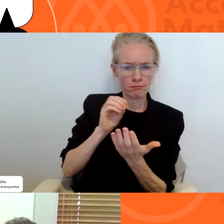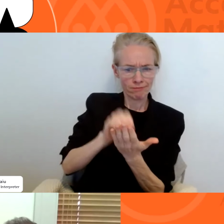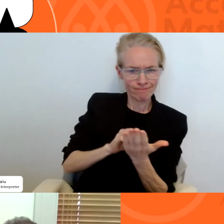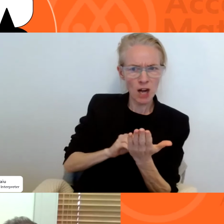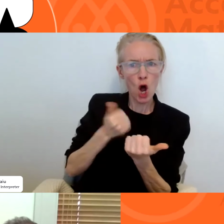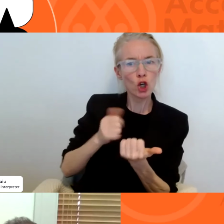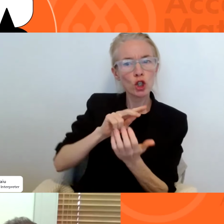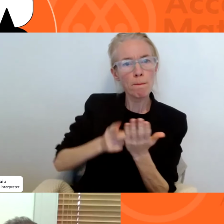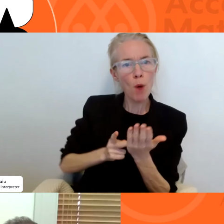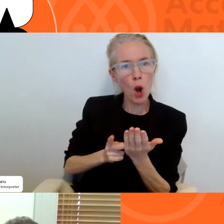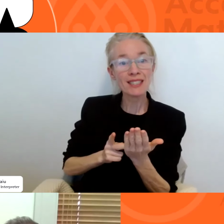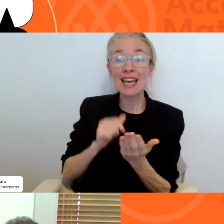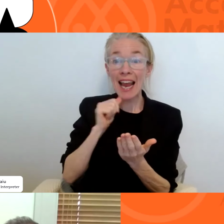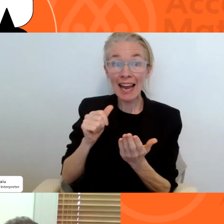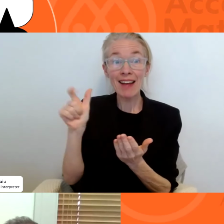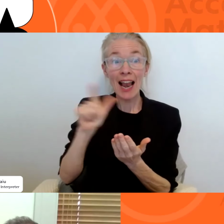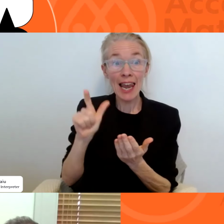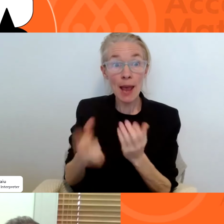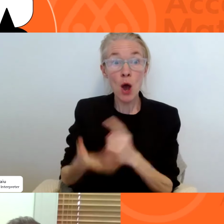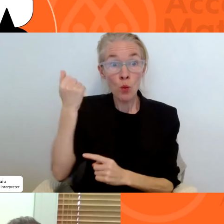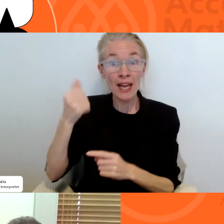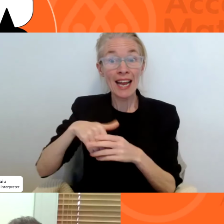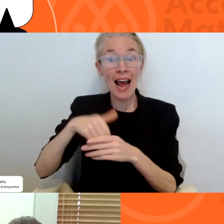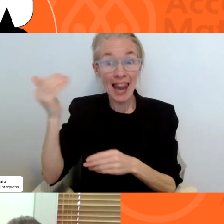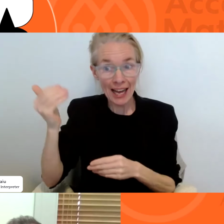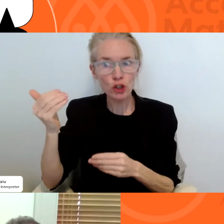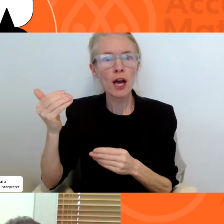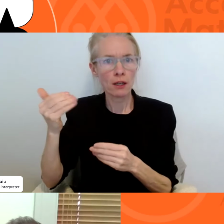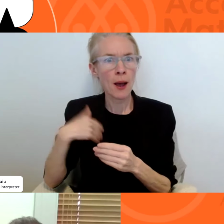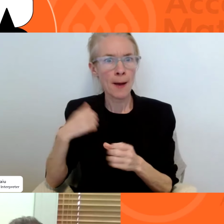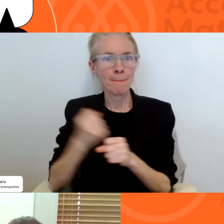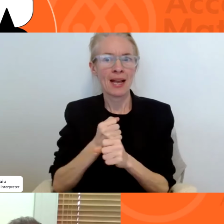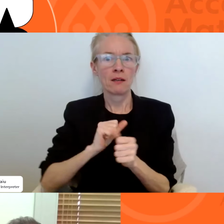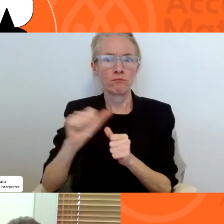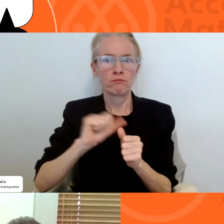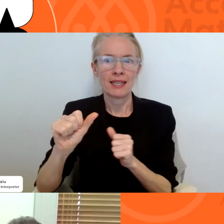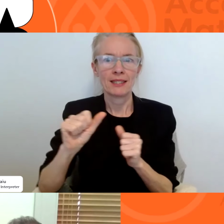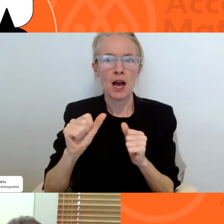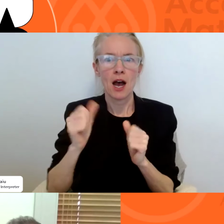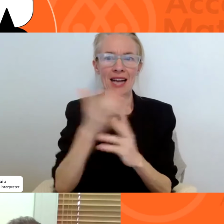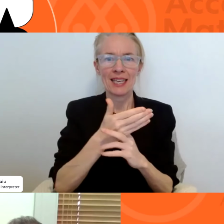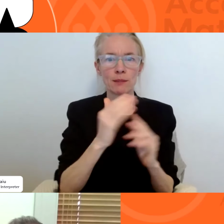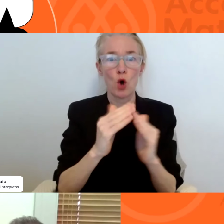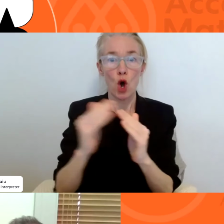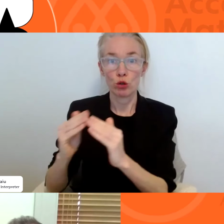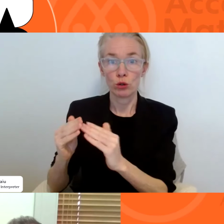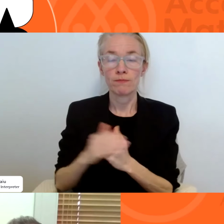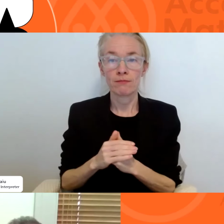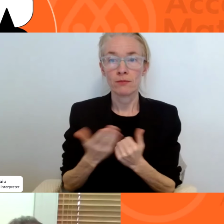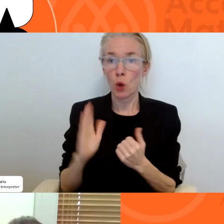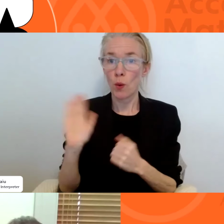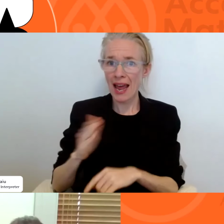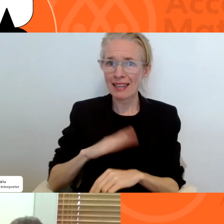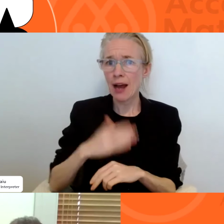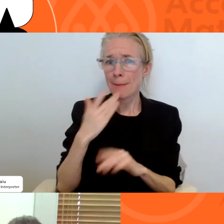for inclusion in our policy platform moving forward. So please do get in touch, we'd love to talk to you about this. We take this job